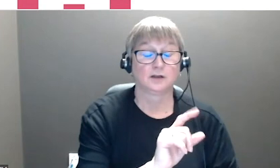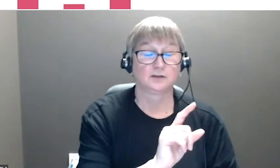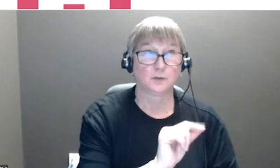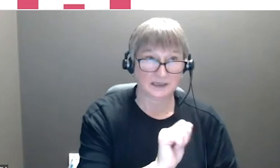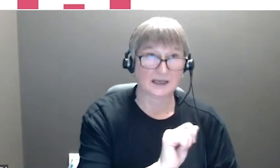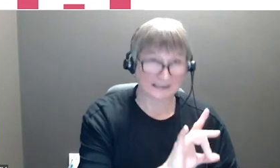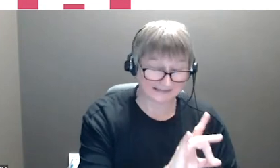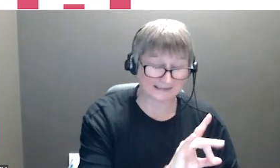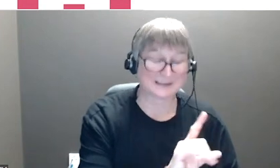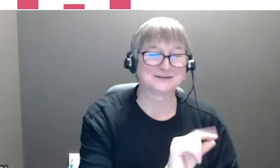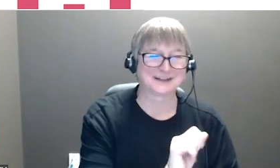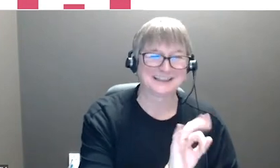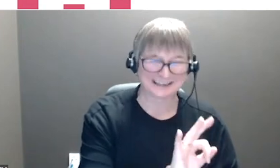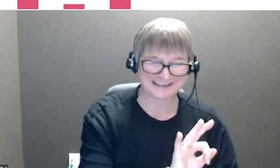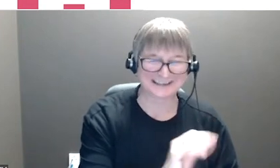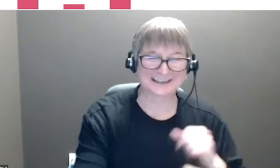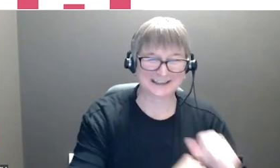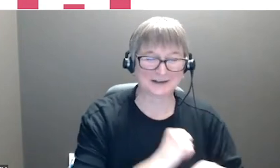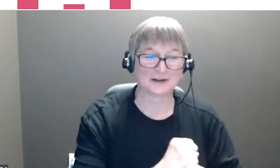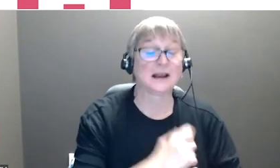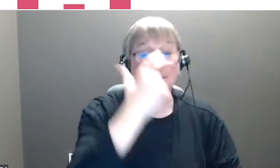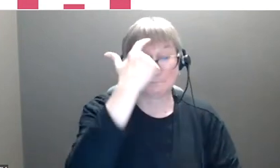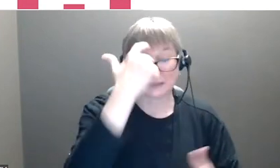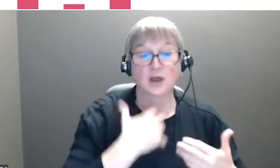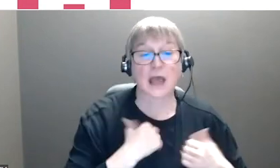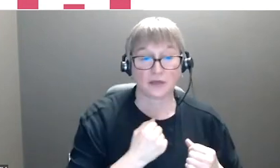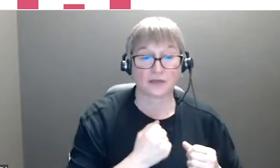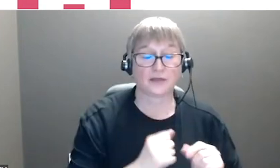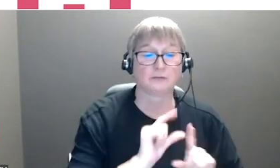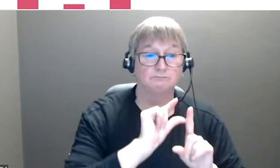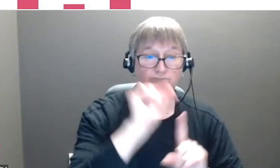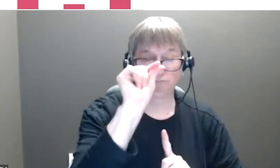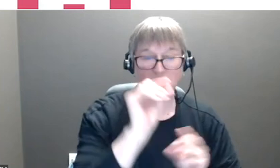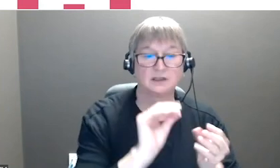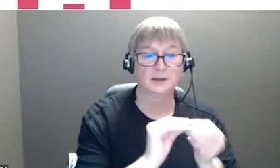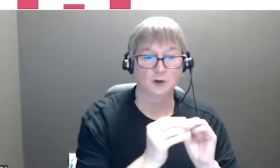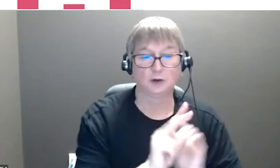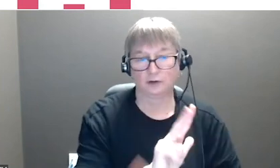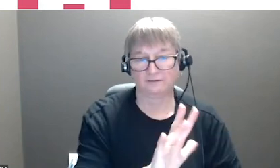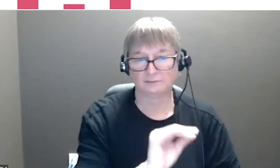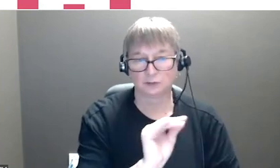being at the highest at 35 percent, developmental and intellectual disabilities at 16 percent,